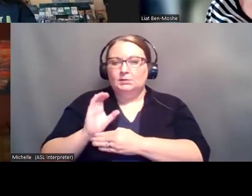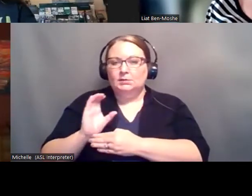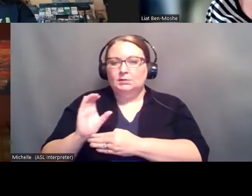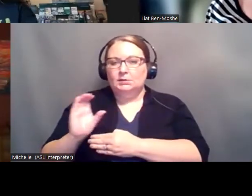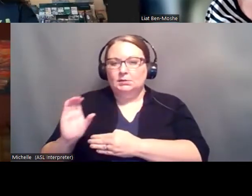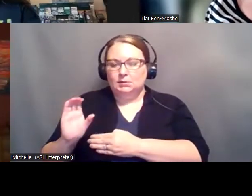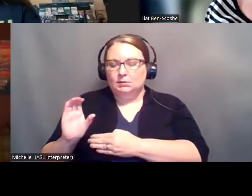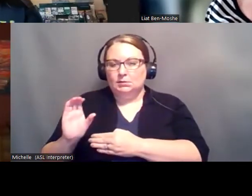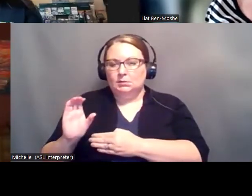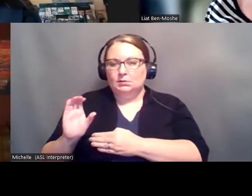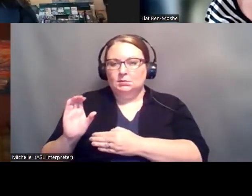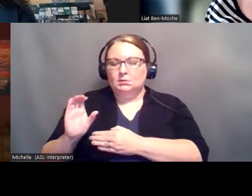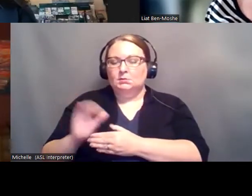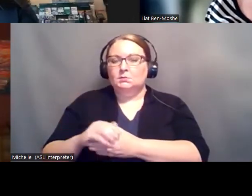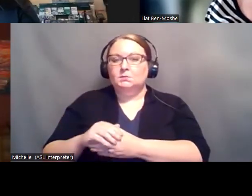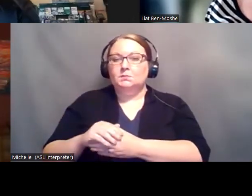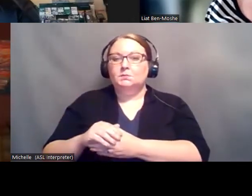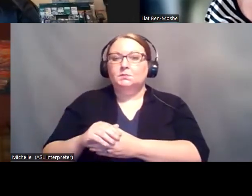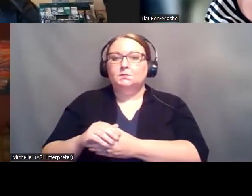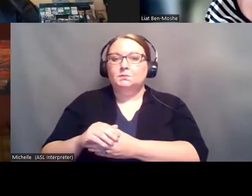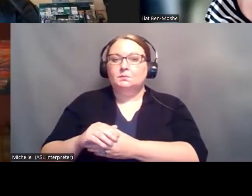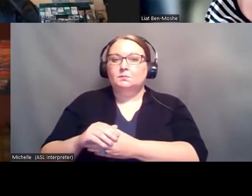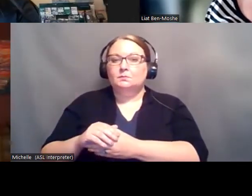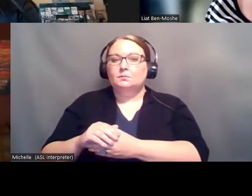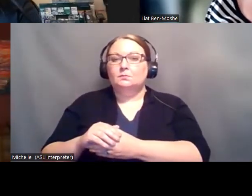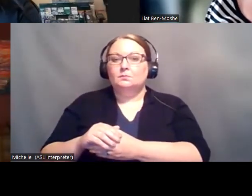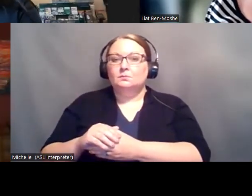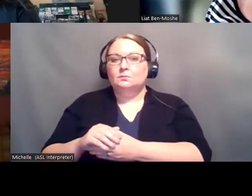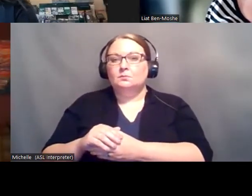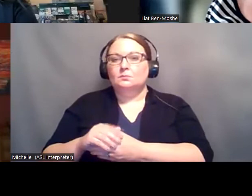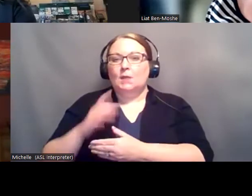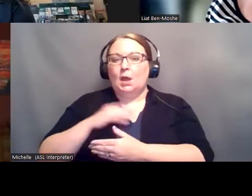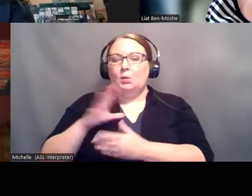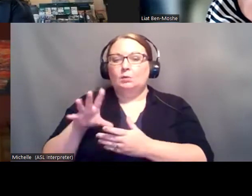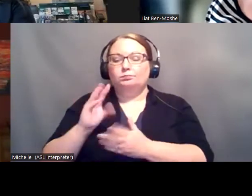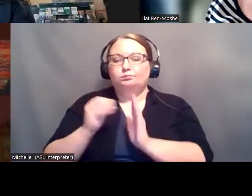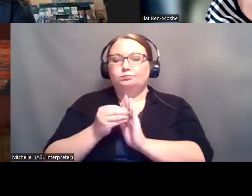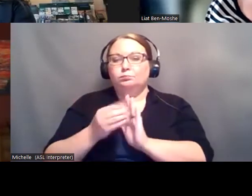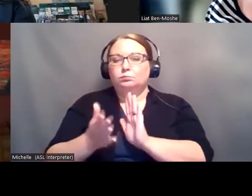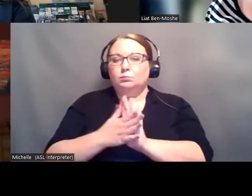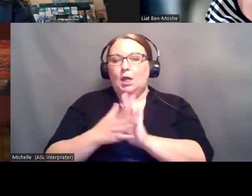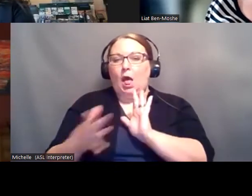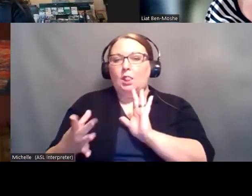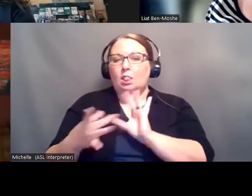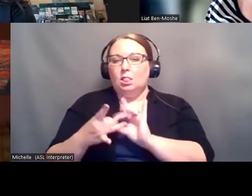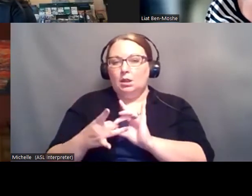And I'm gonna put a link to some of the history